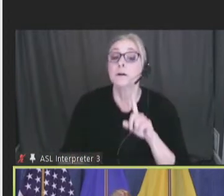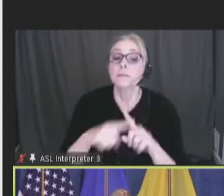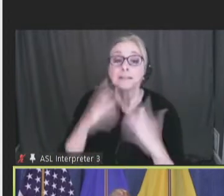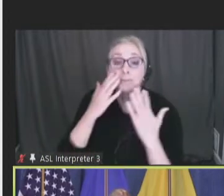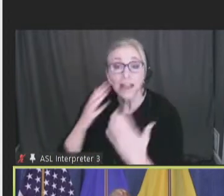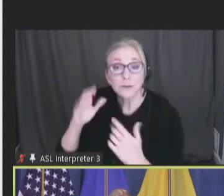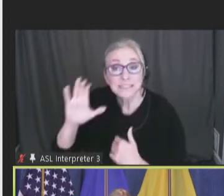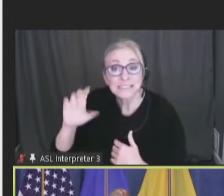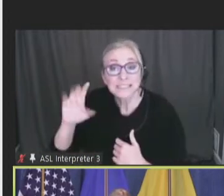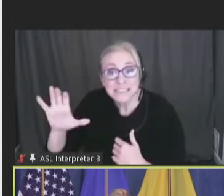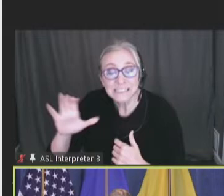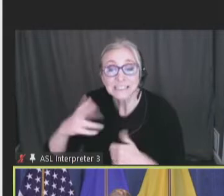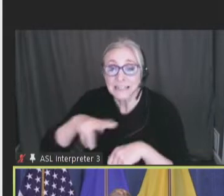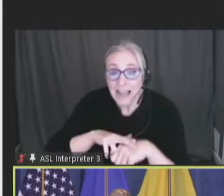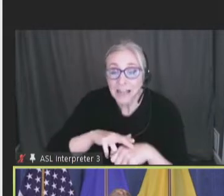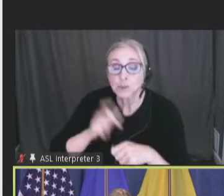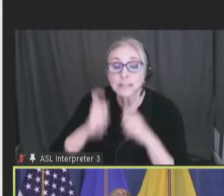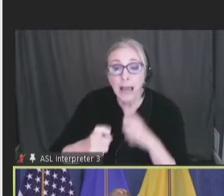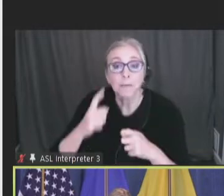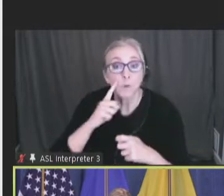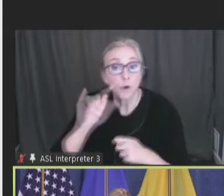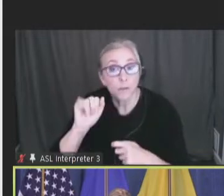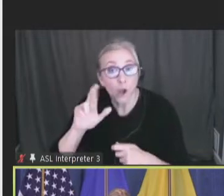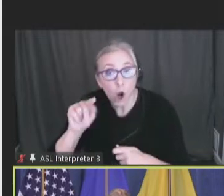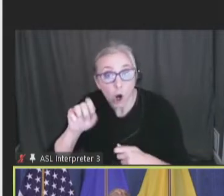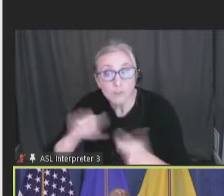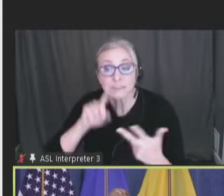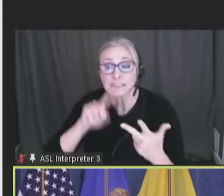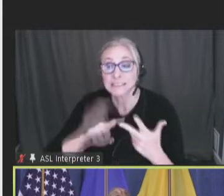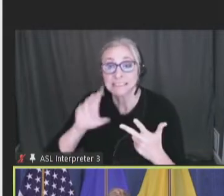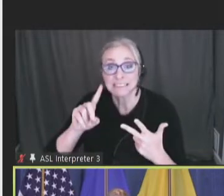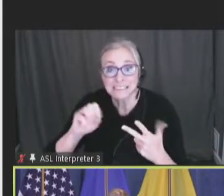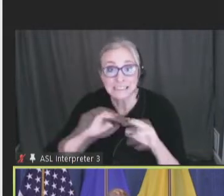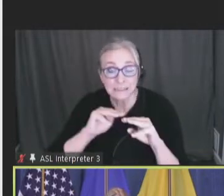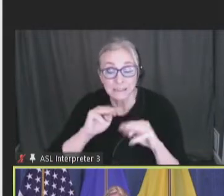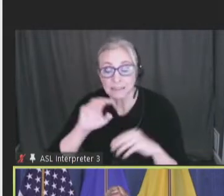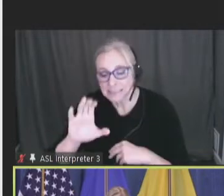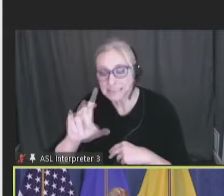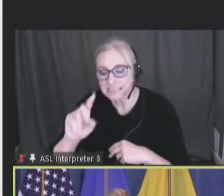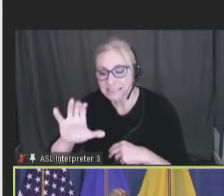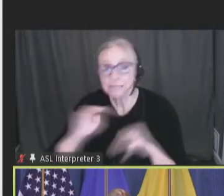the National Endowment for the Arts, the CDC Museum, and my colleagues at the foundation.